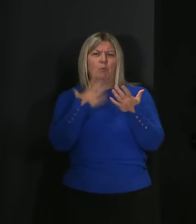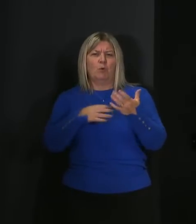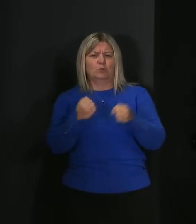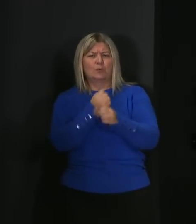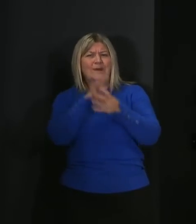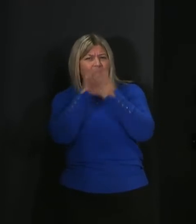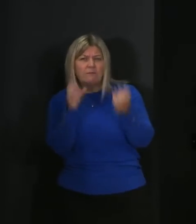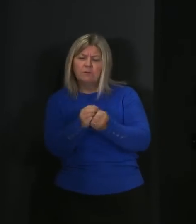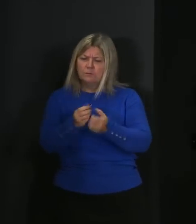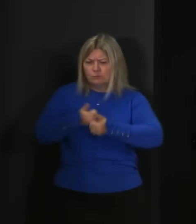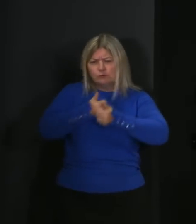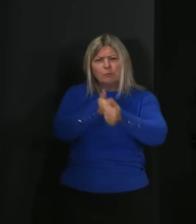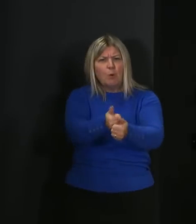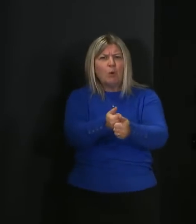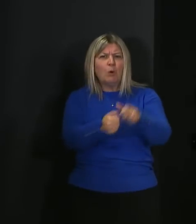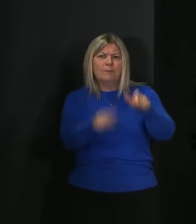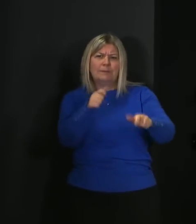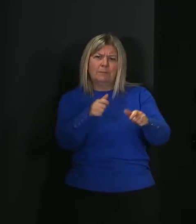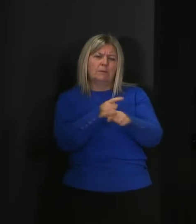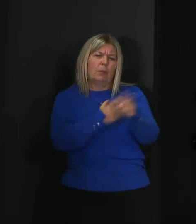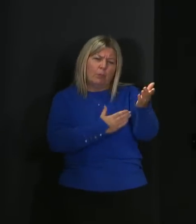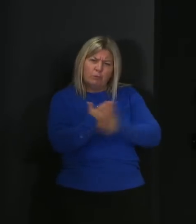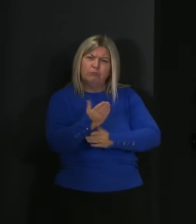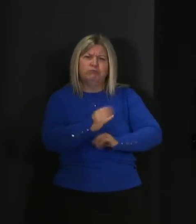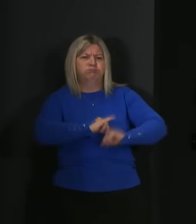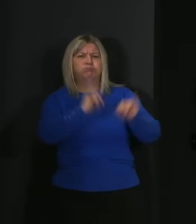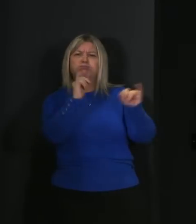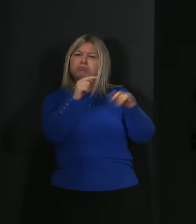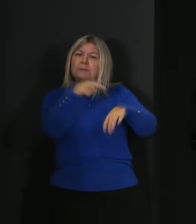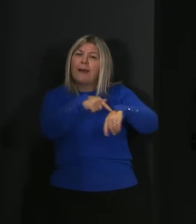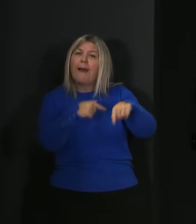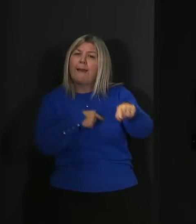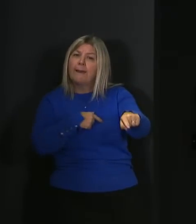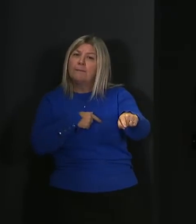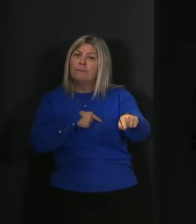through this challenging time and these payments will help ensure no one has to